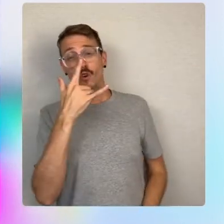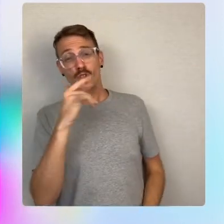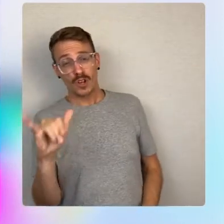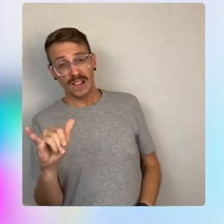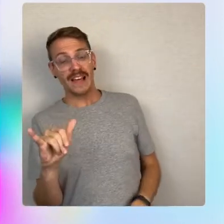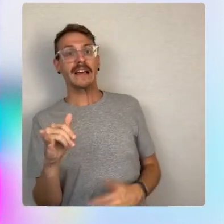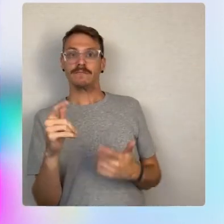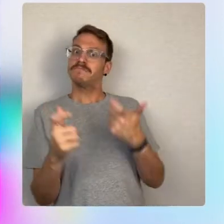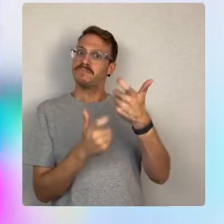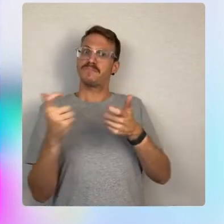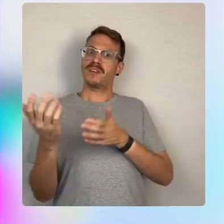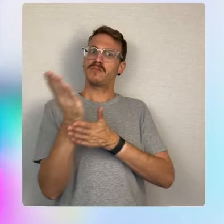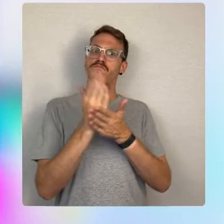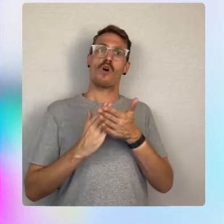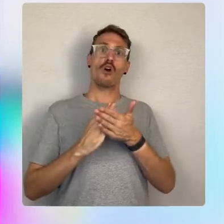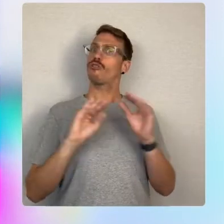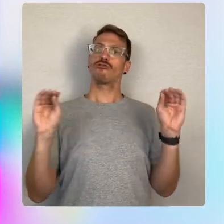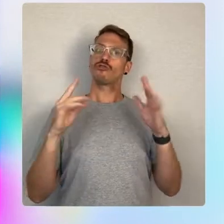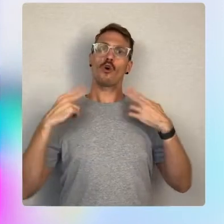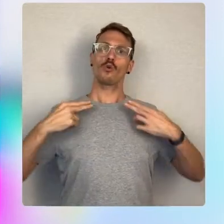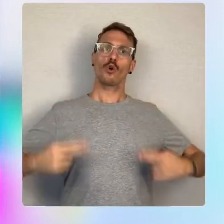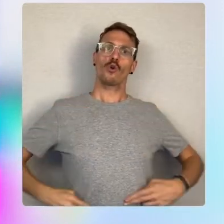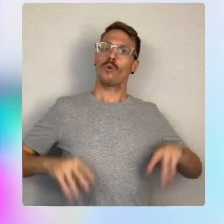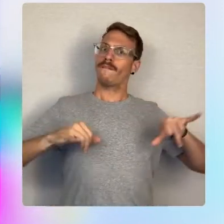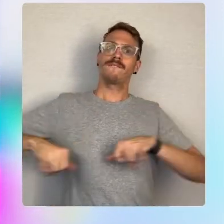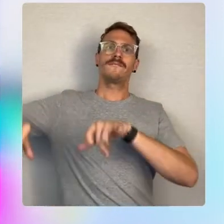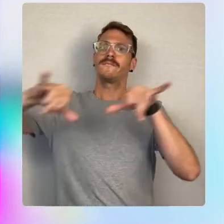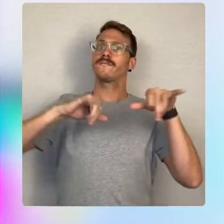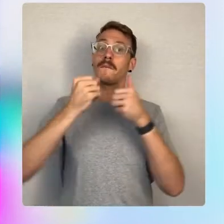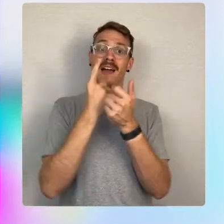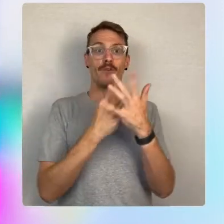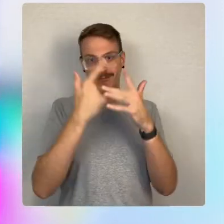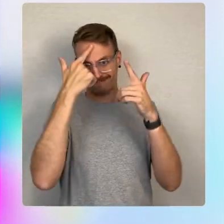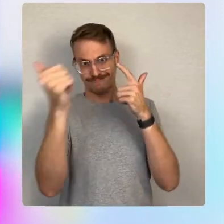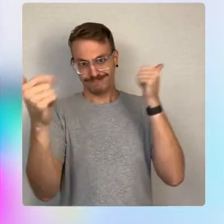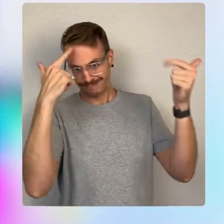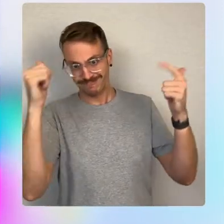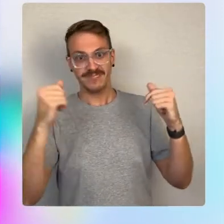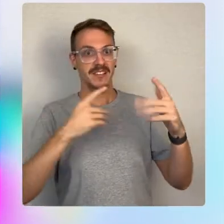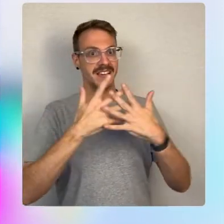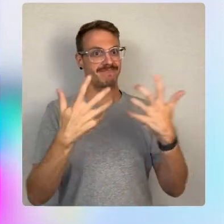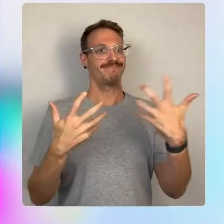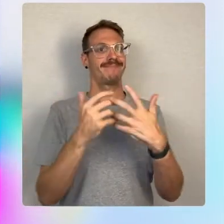is a big part of it, there's no uniform in golf, everyone gets to kind of wear something that matches their style.